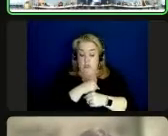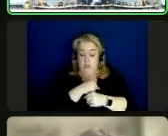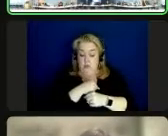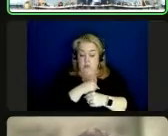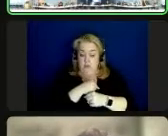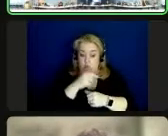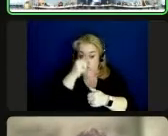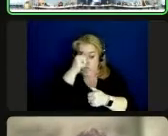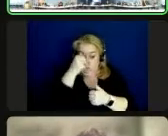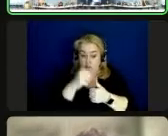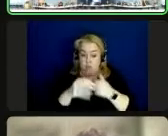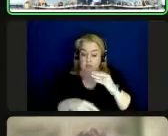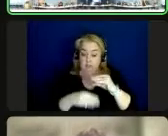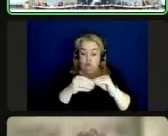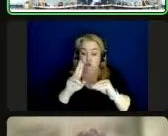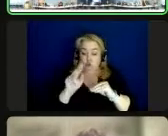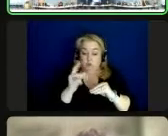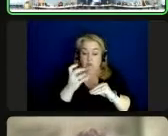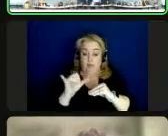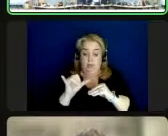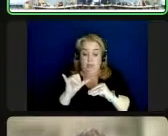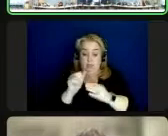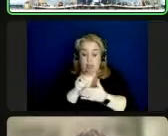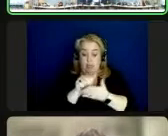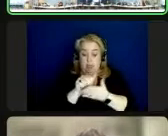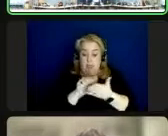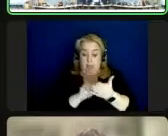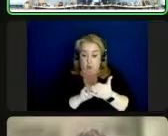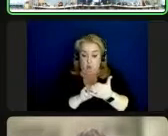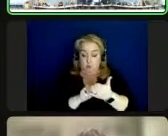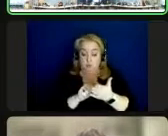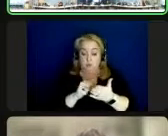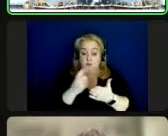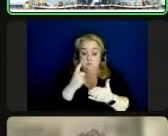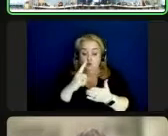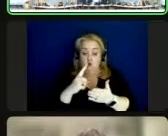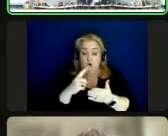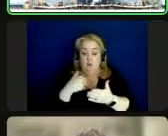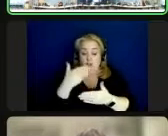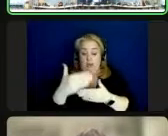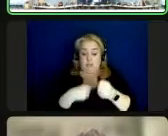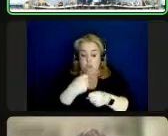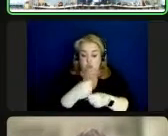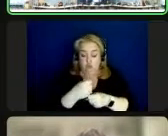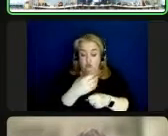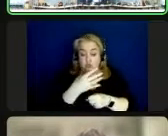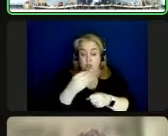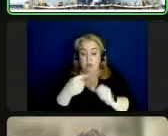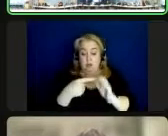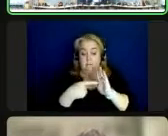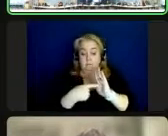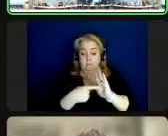THAT ARE SHOOTUP ALL OVE E CITY.